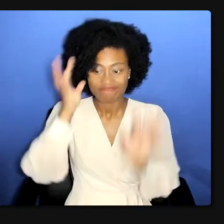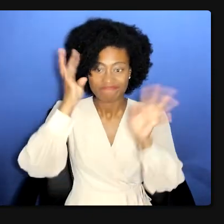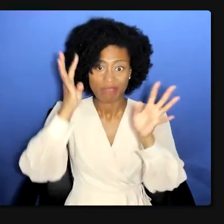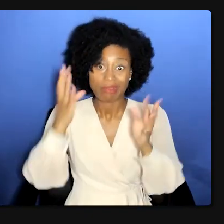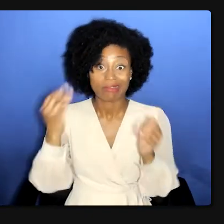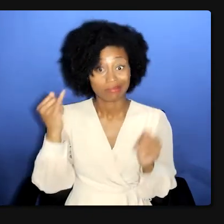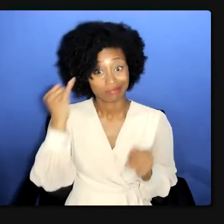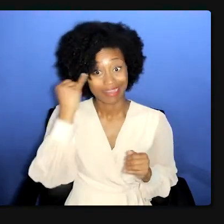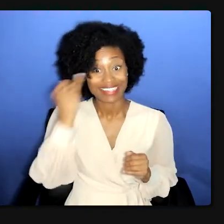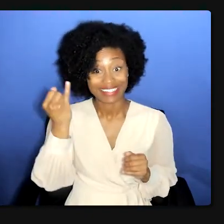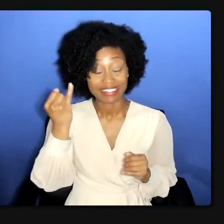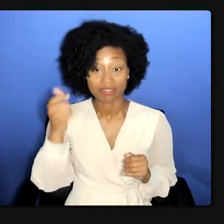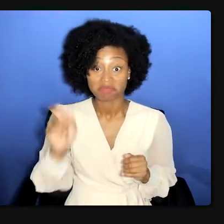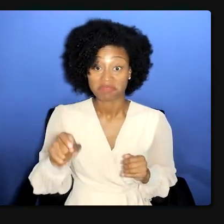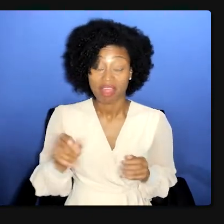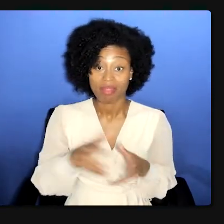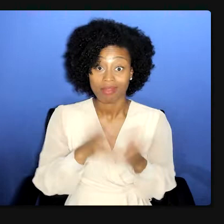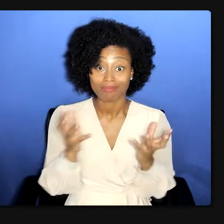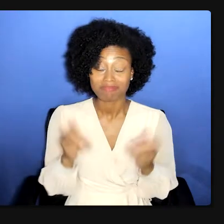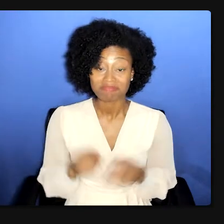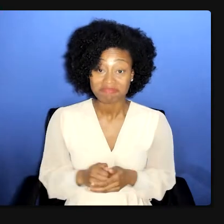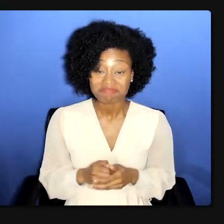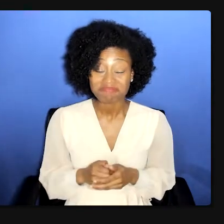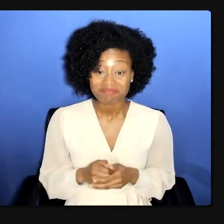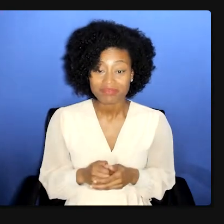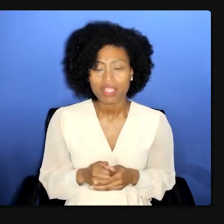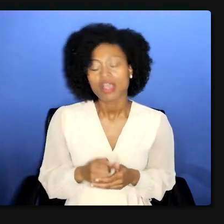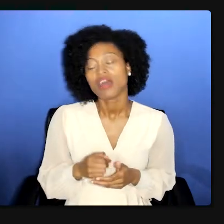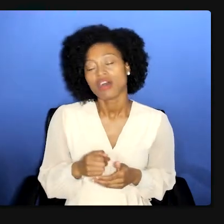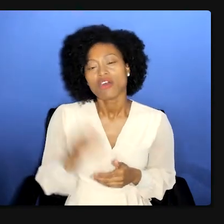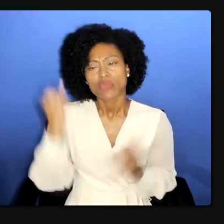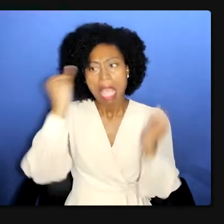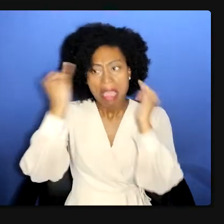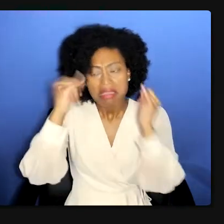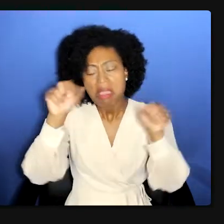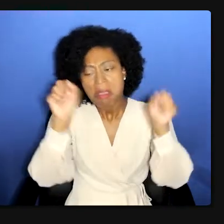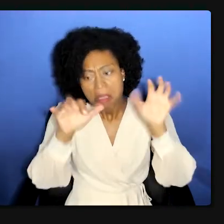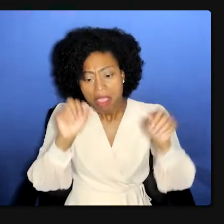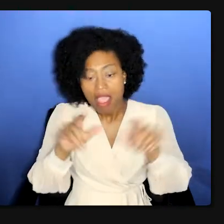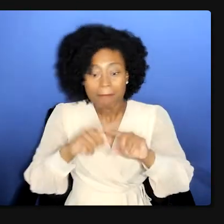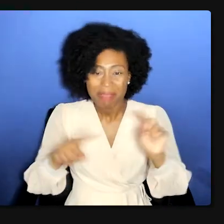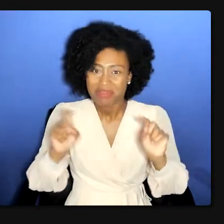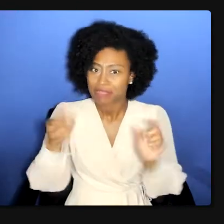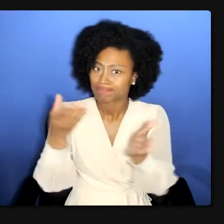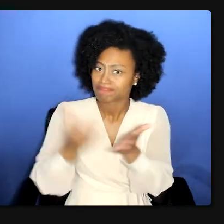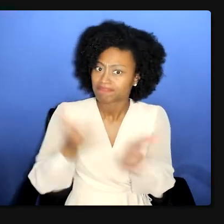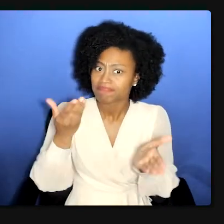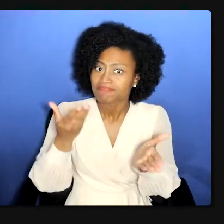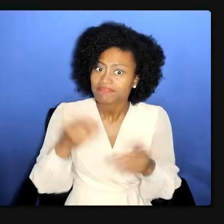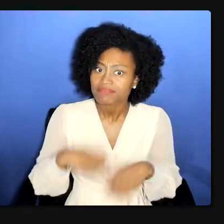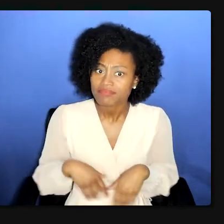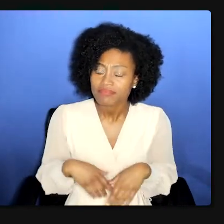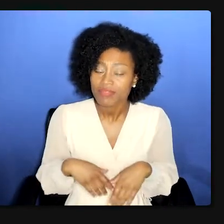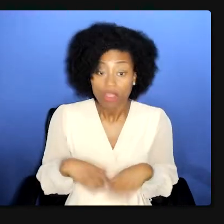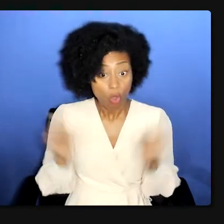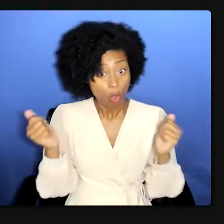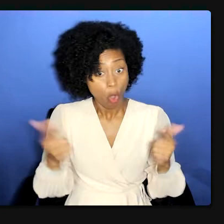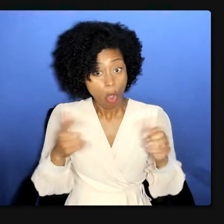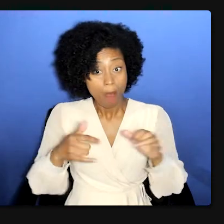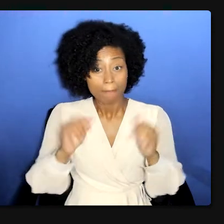So you come up with creative ideas. All those ideas need validation, especially as not all players or segments of players